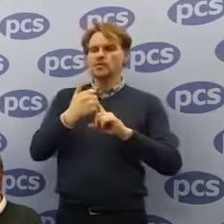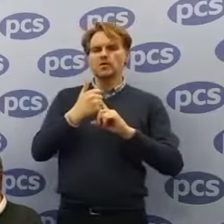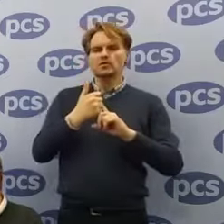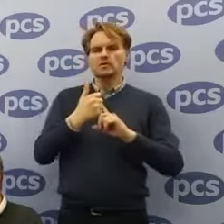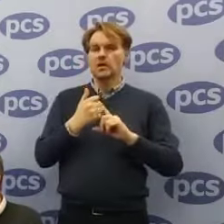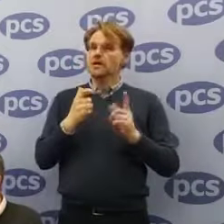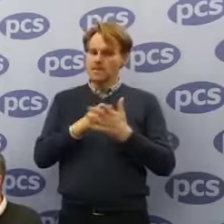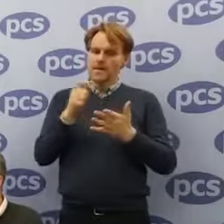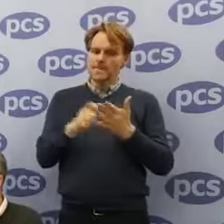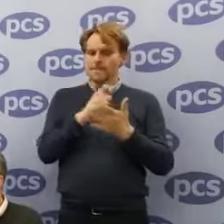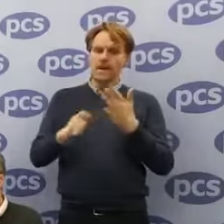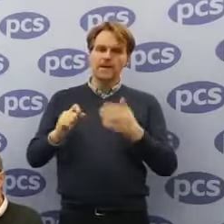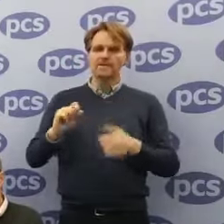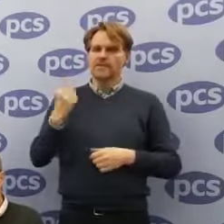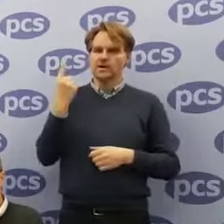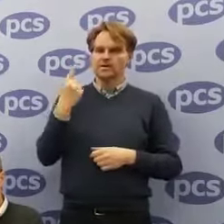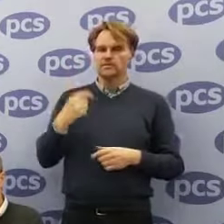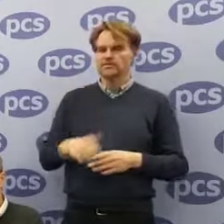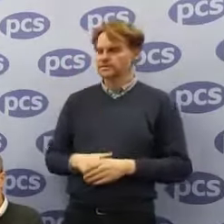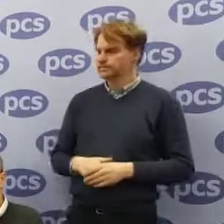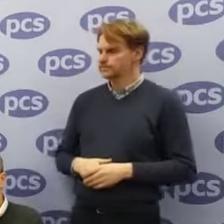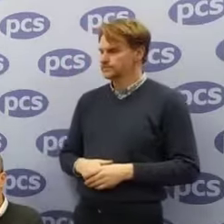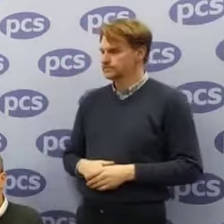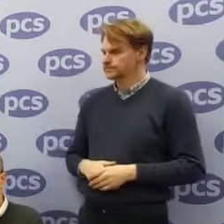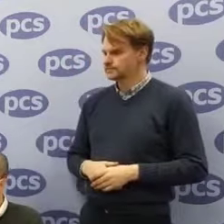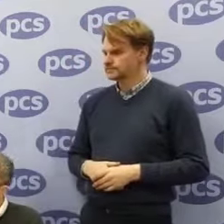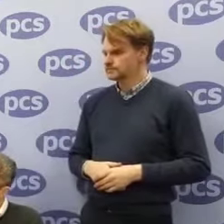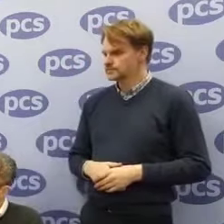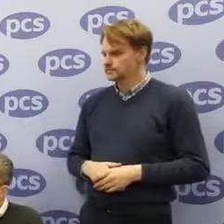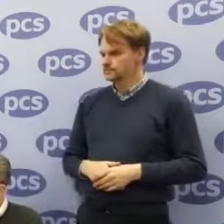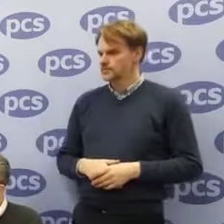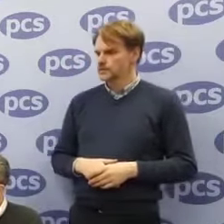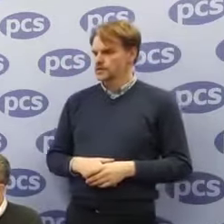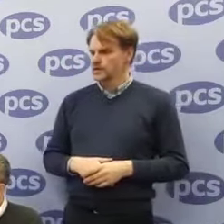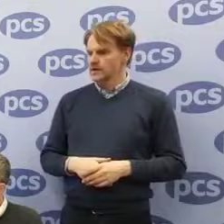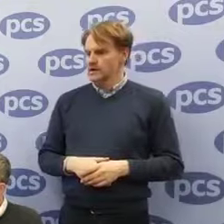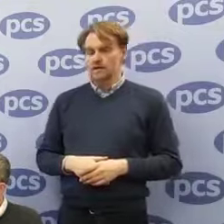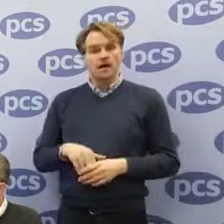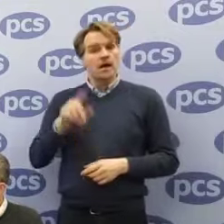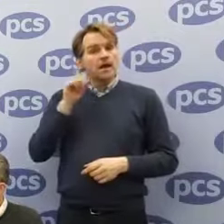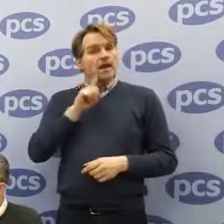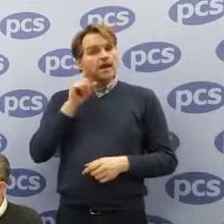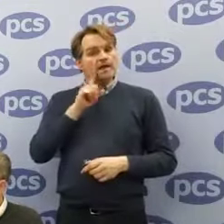Yeah okay, a couple of questions here one from Karen about the fighting fund - why